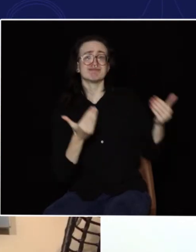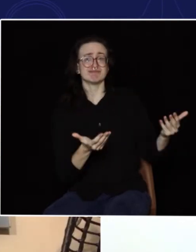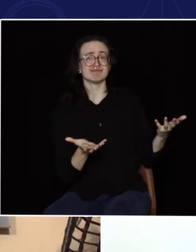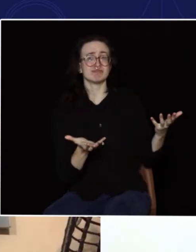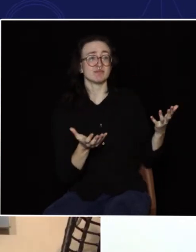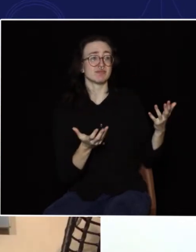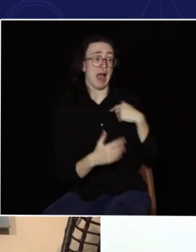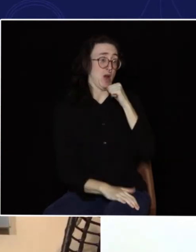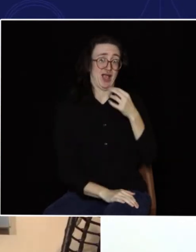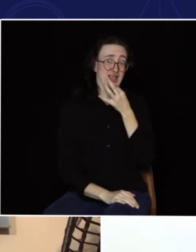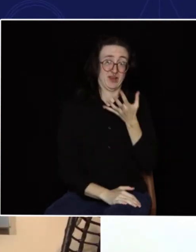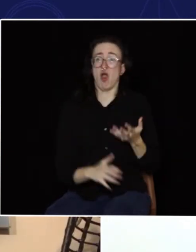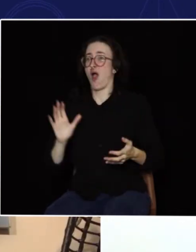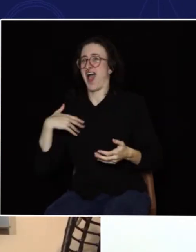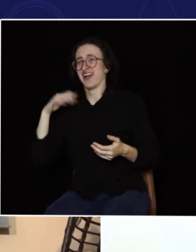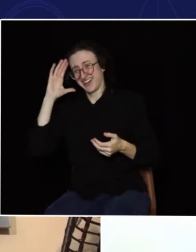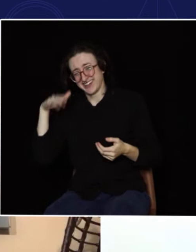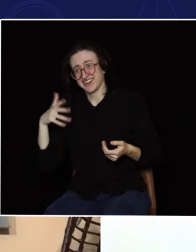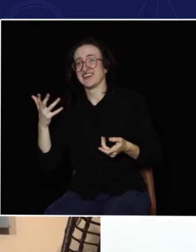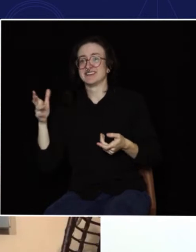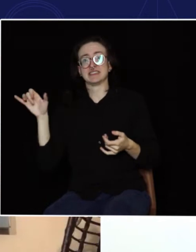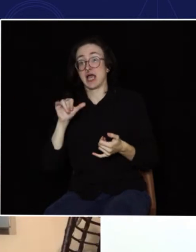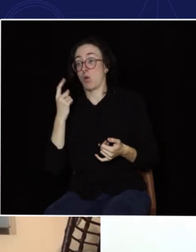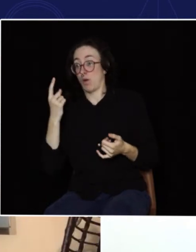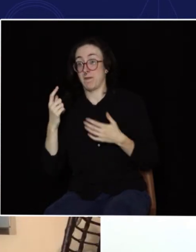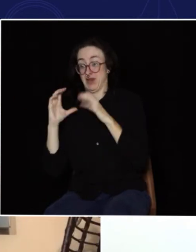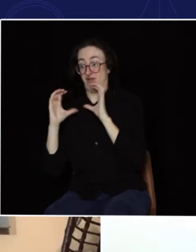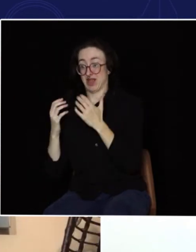[WILLIAMS:] I am not one of those gifted people. [YABSERA:] I know, like -- my -- it’s like, my classmates,